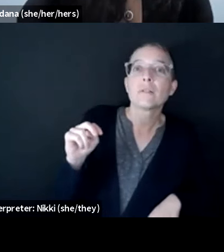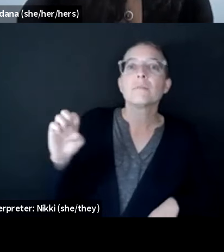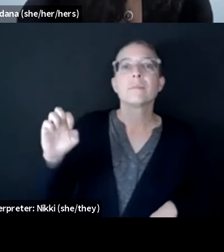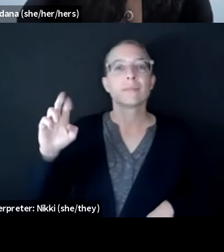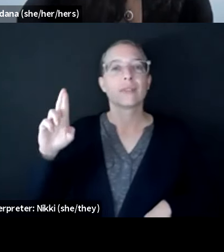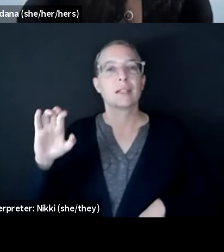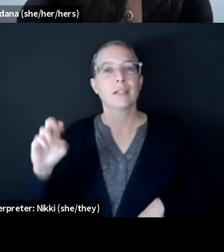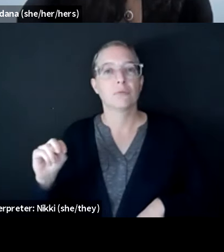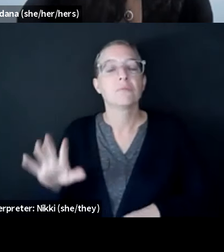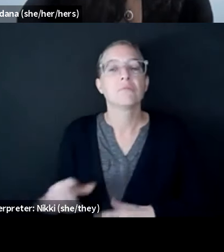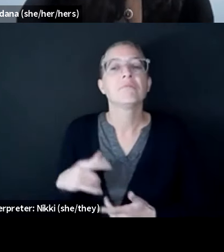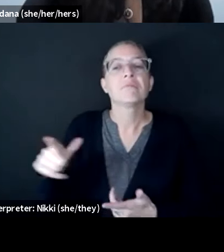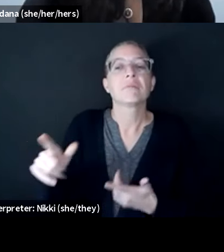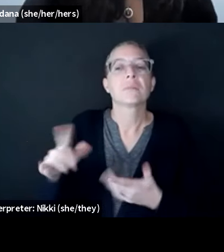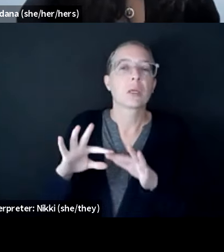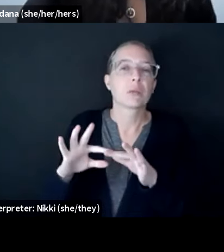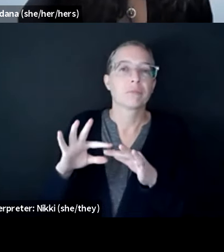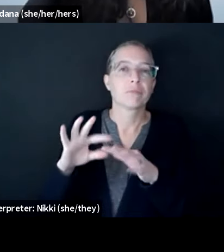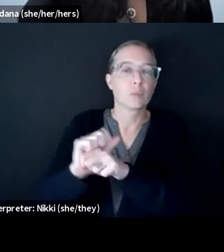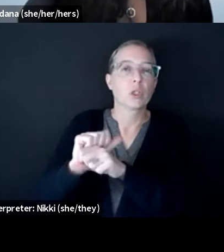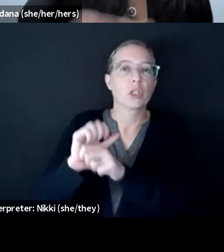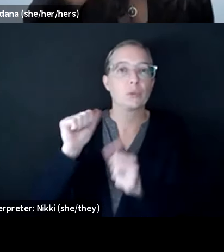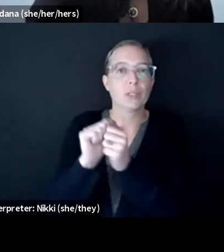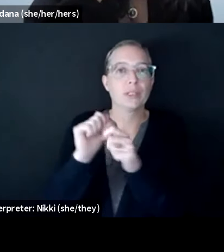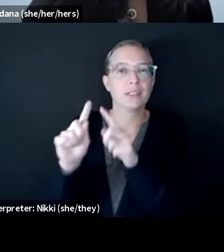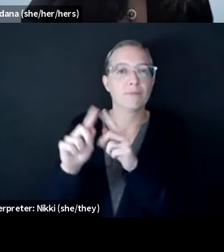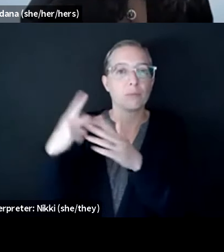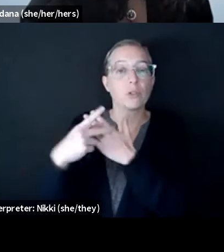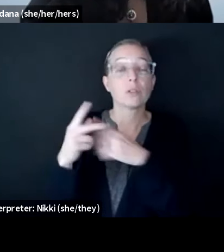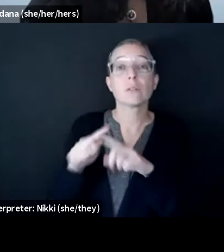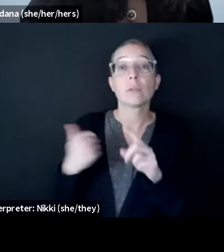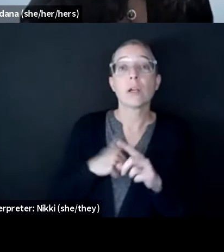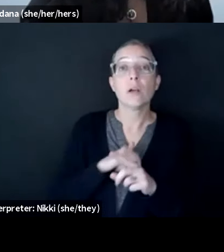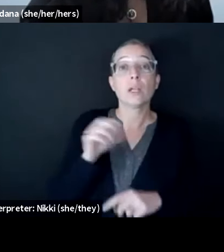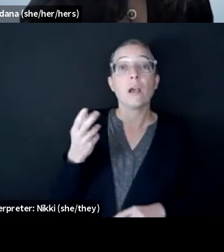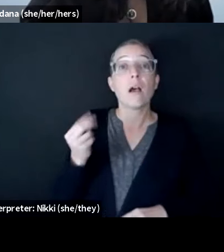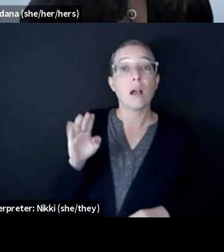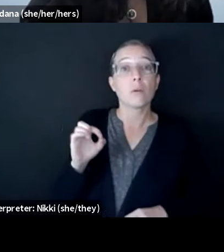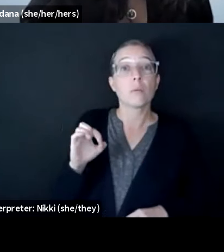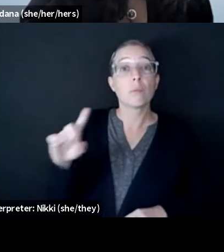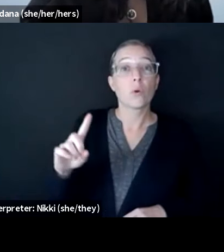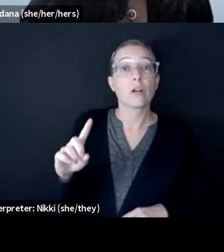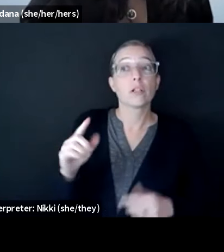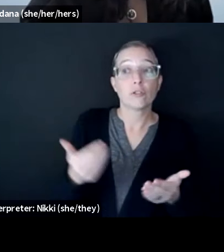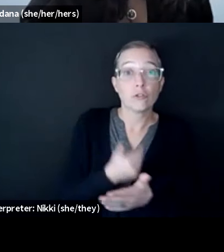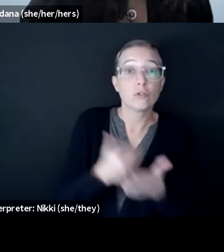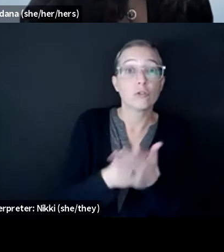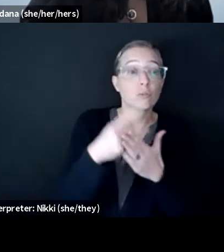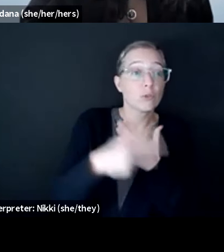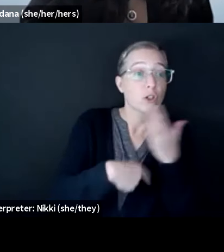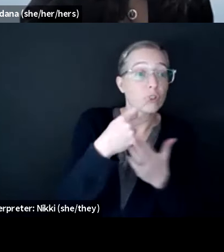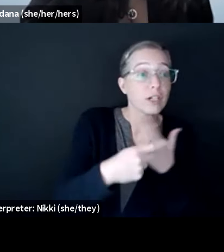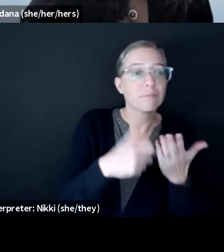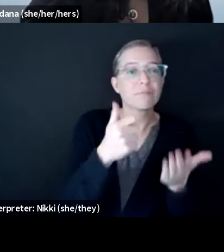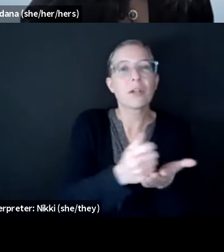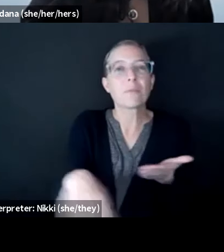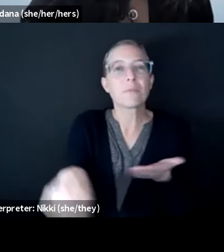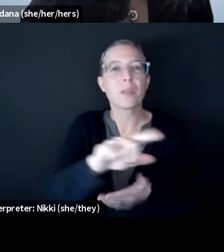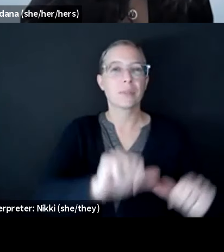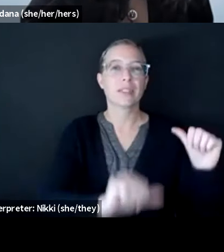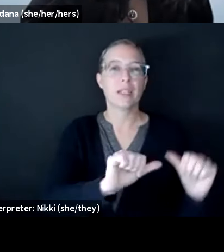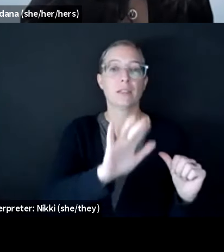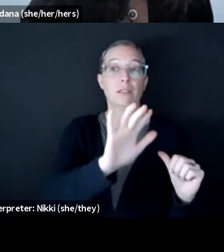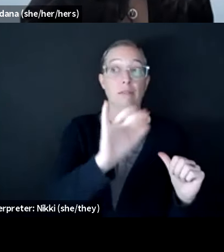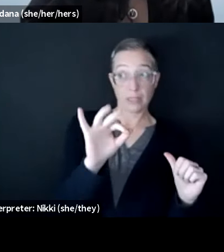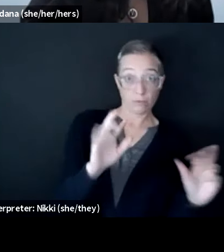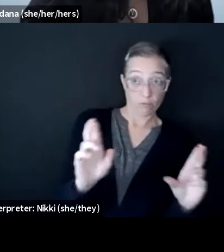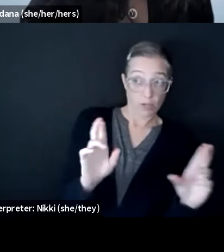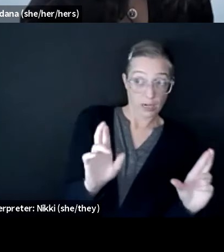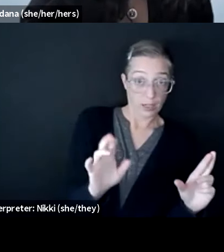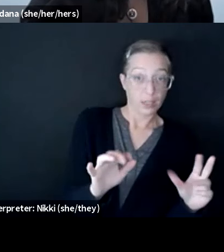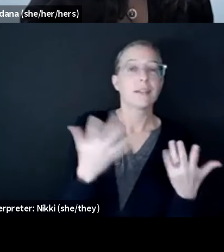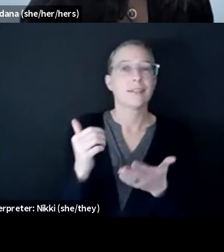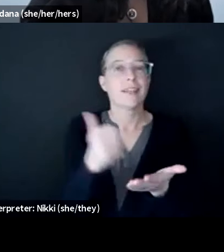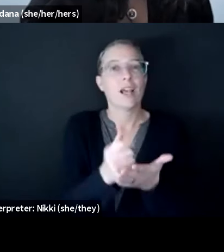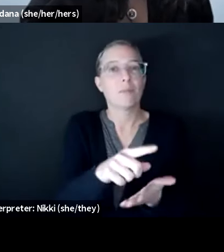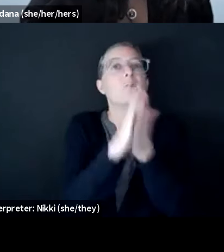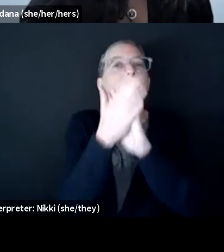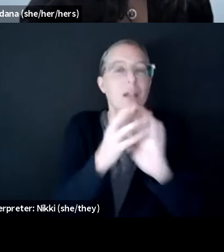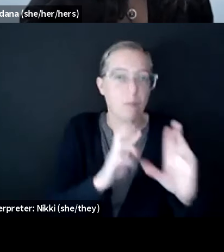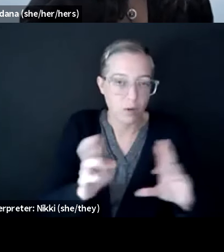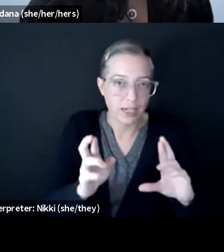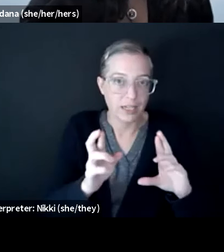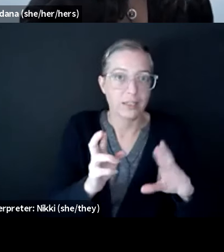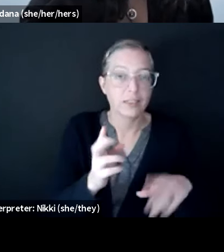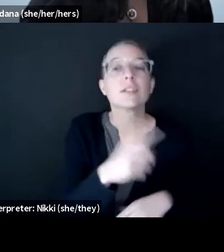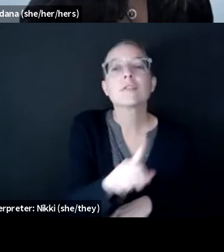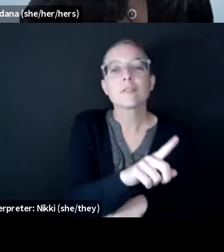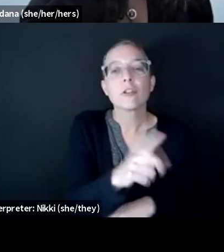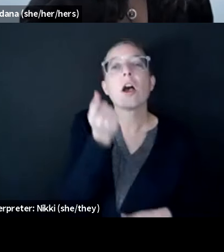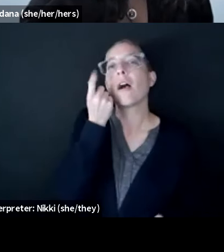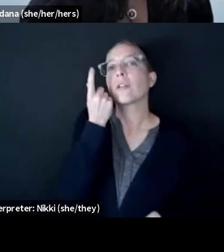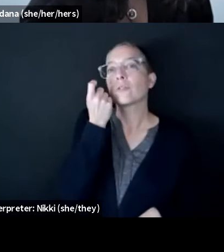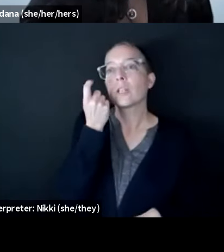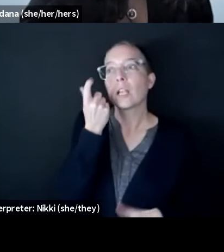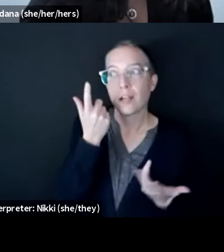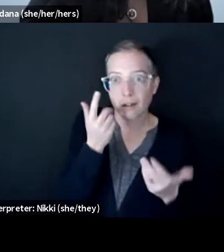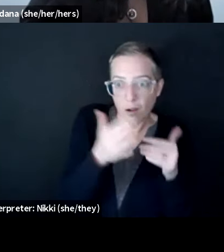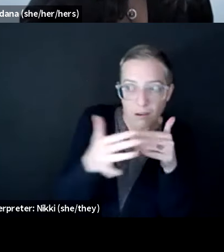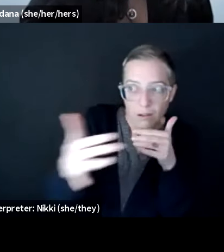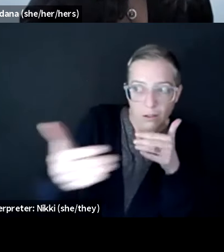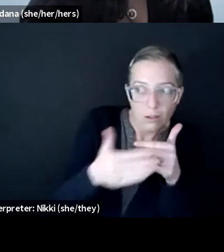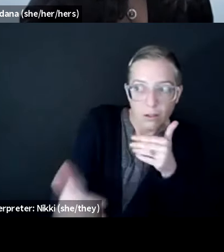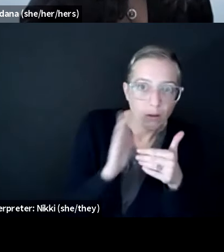Kris Krasnowski: Who work as we onboard new program providers do work with them to understand and help assess their readiness and help better prepare them to be ready, so they have a really good understanding of what it is they're taking on what the expectations are.